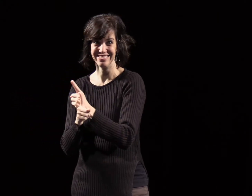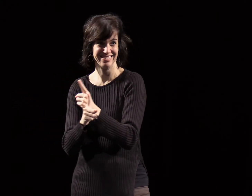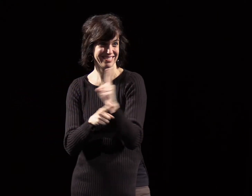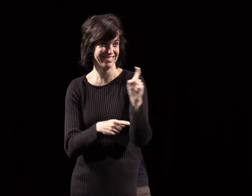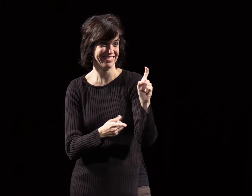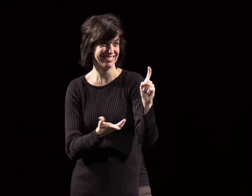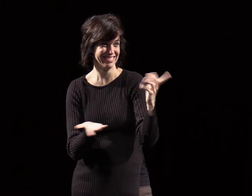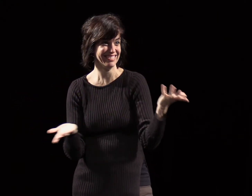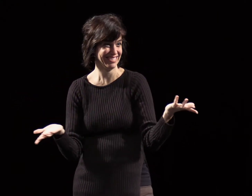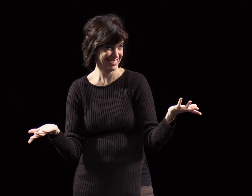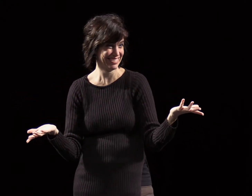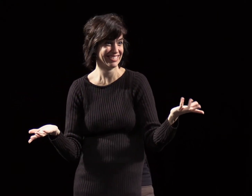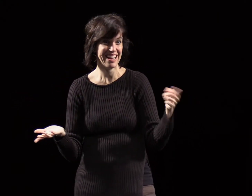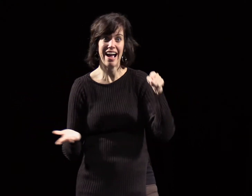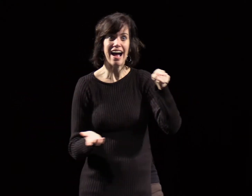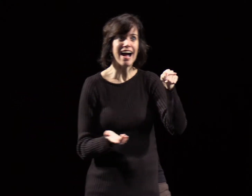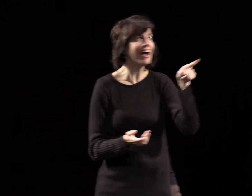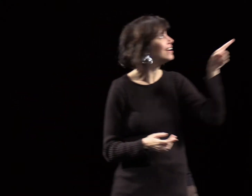to think about, right, is consistency.